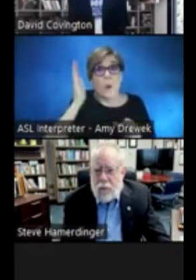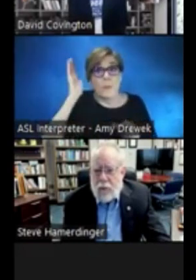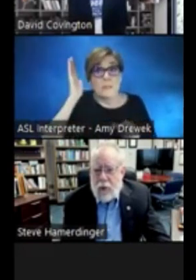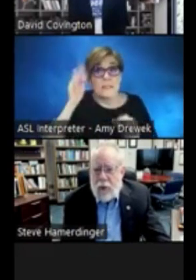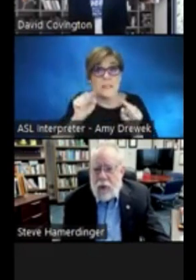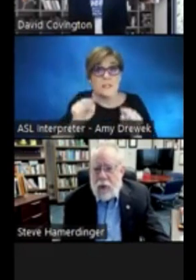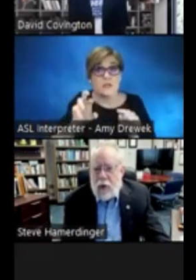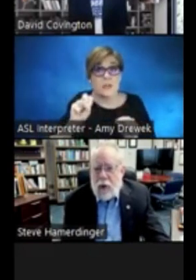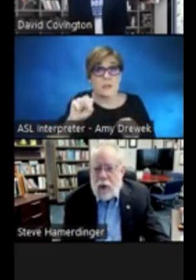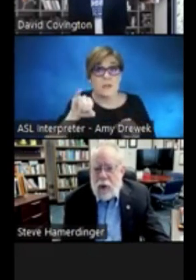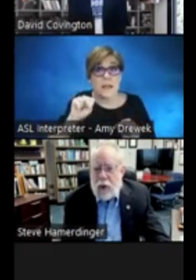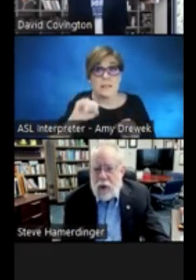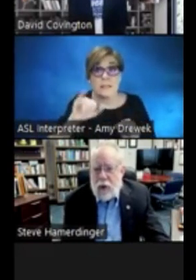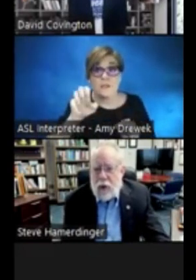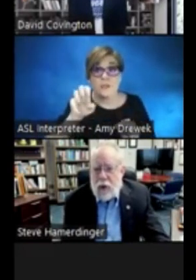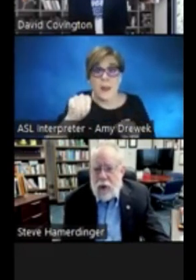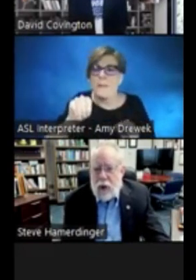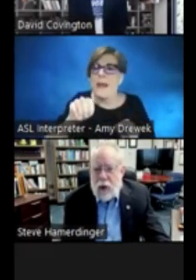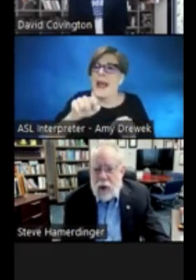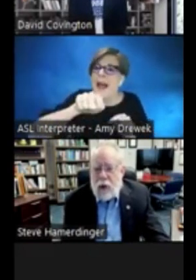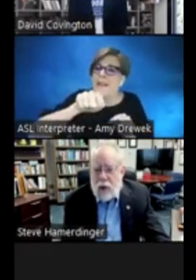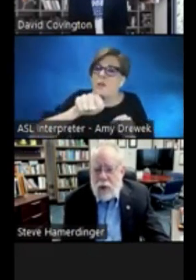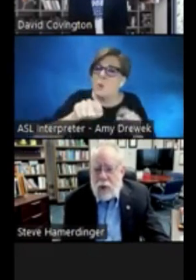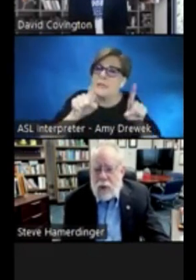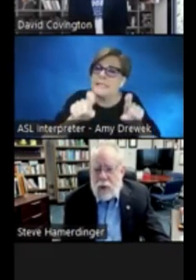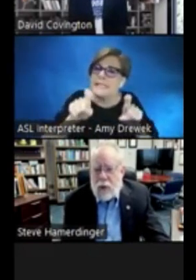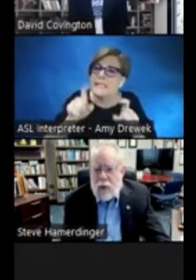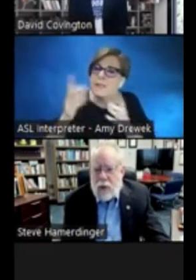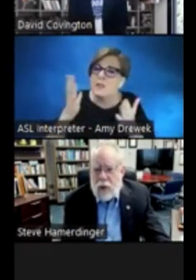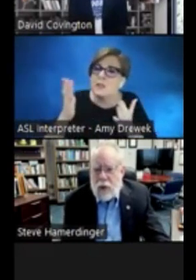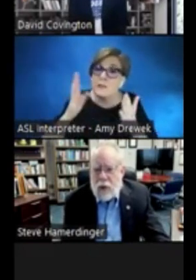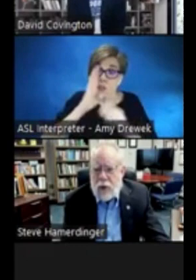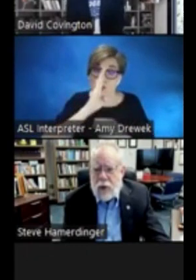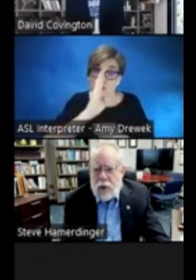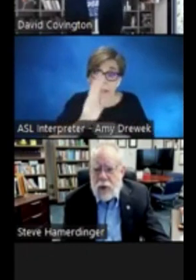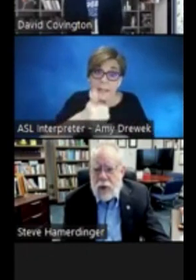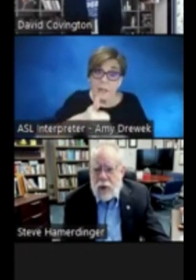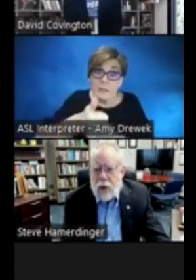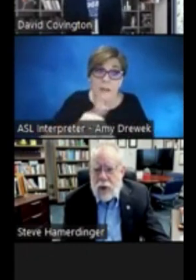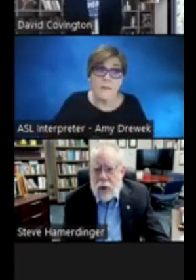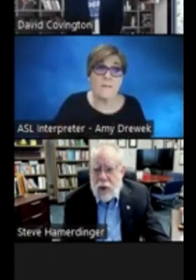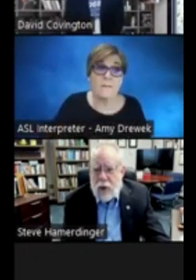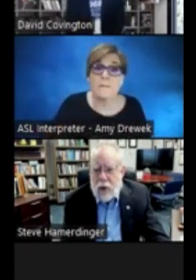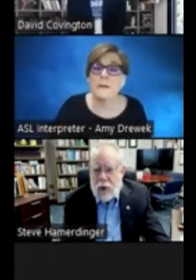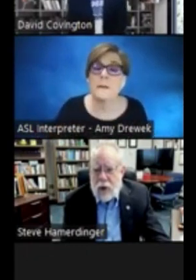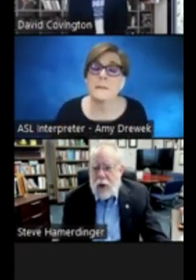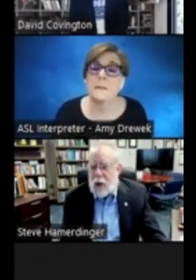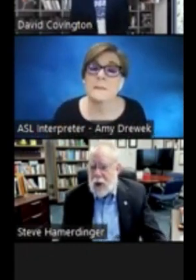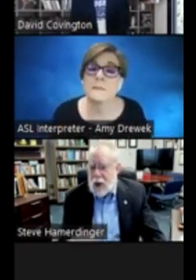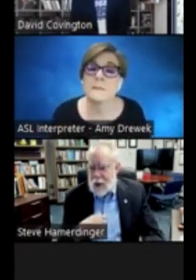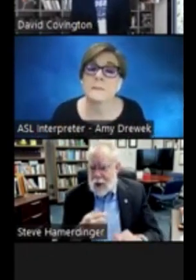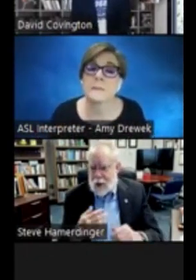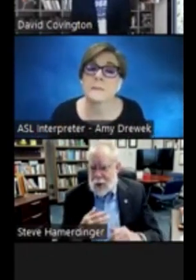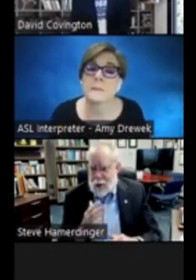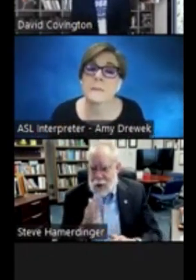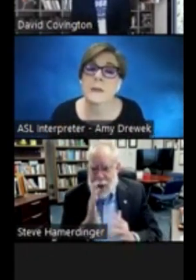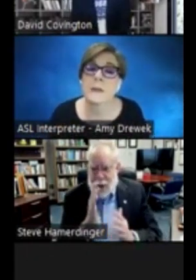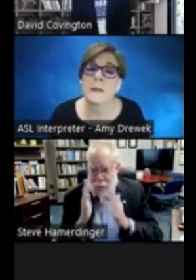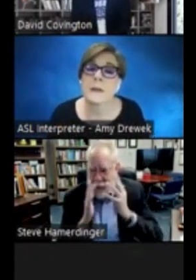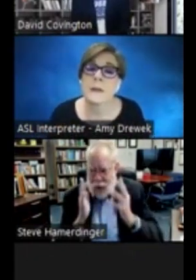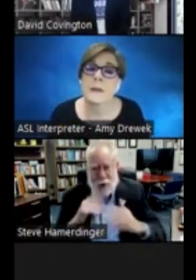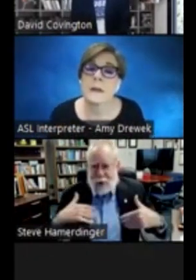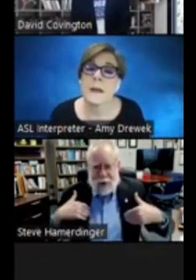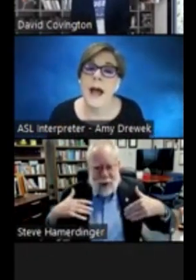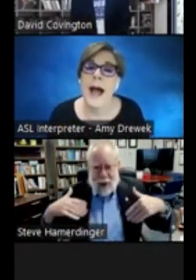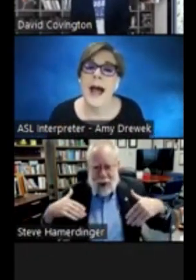HAVE YOU YET TESTED THE SERVICE DIRECTLY YOURSELF?